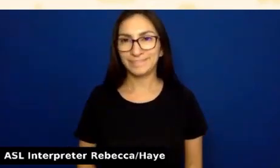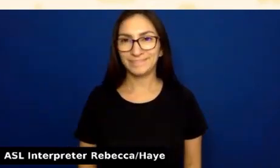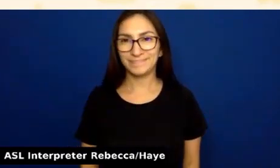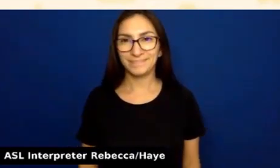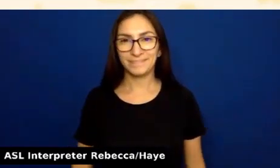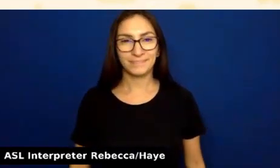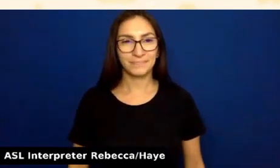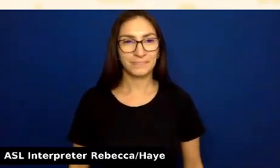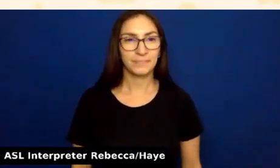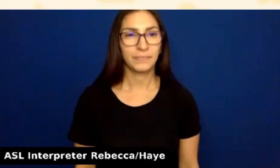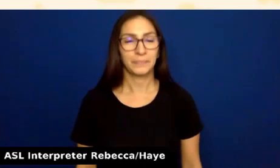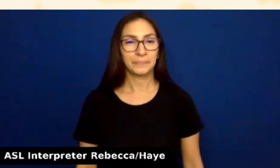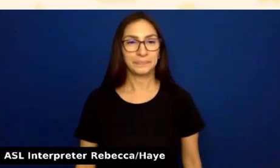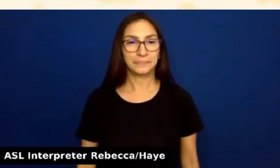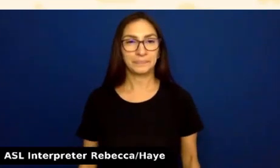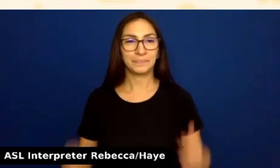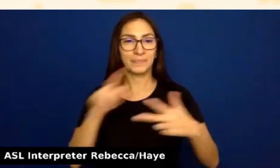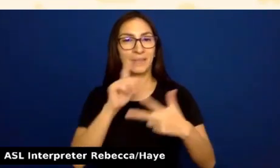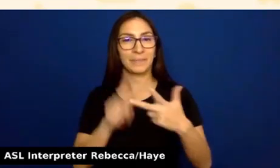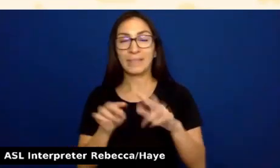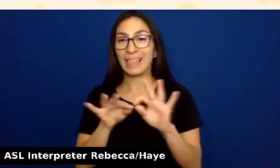Language of page; Language of page does need to be included